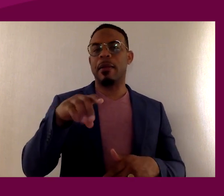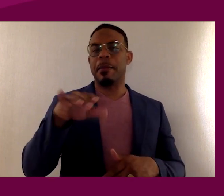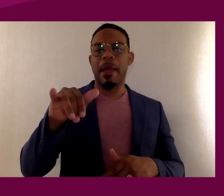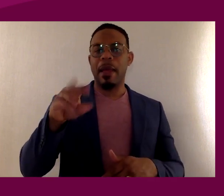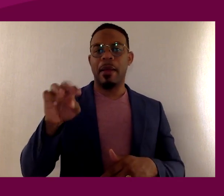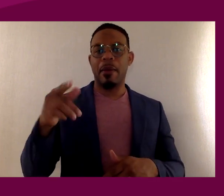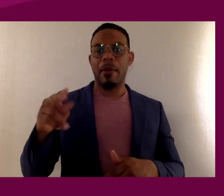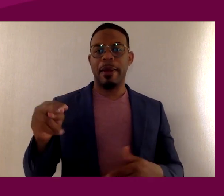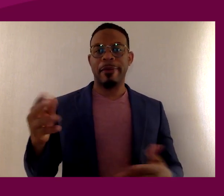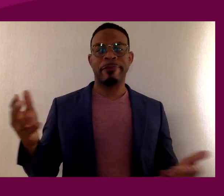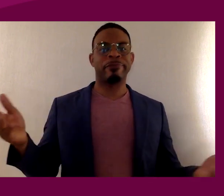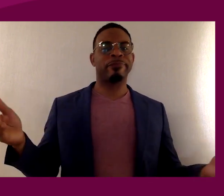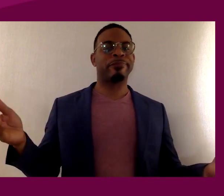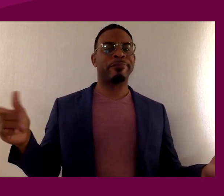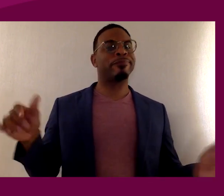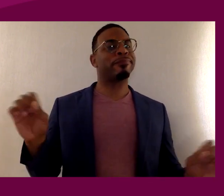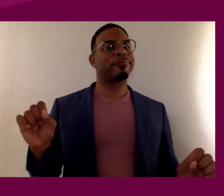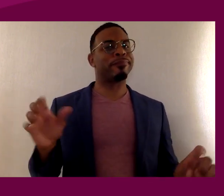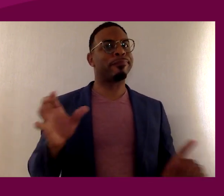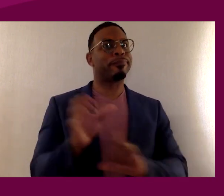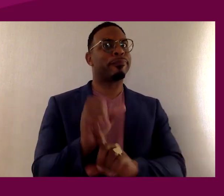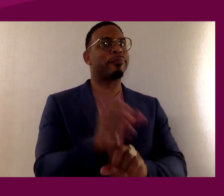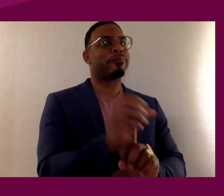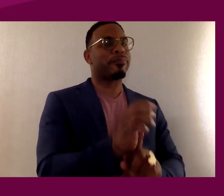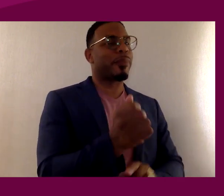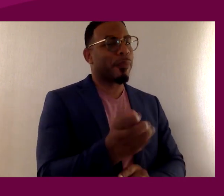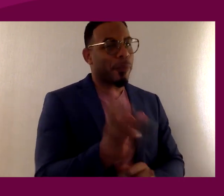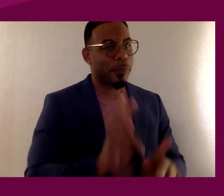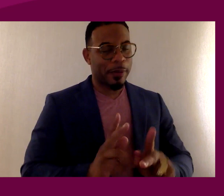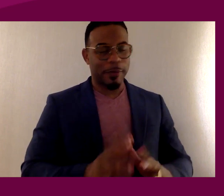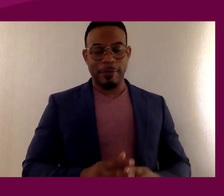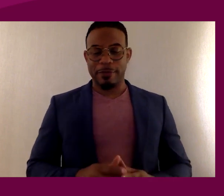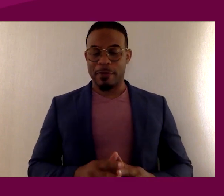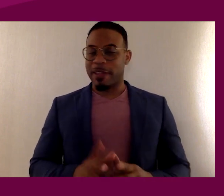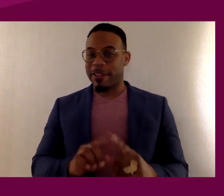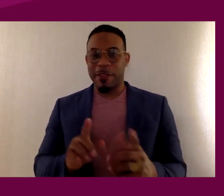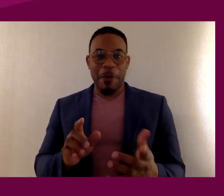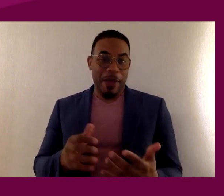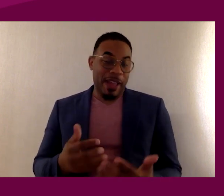an accessible patty wagon, and so they were able to arrest a couple people.